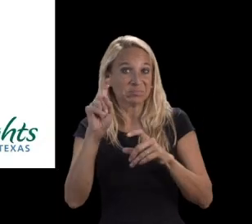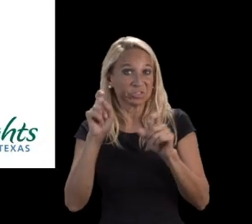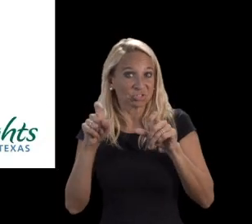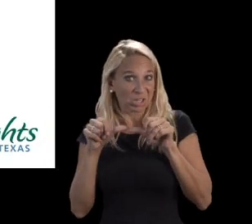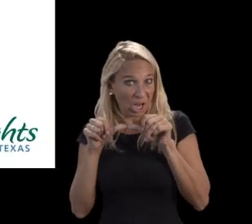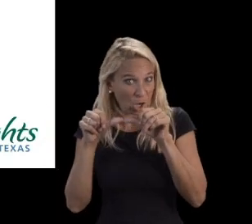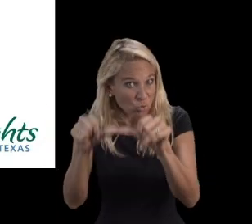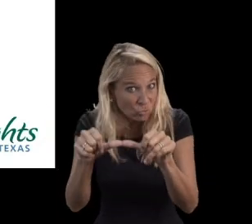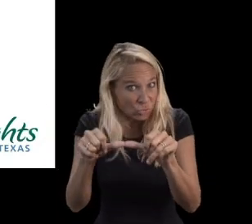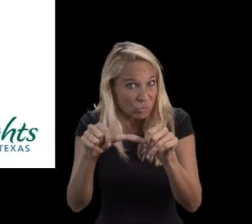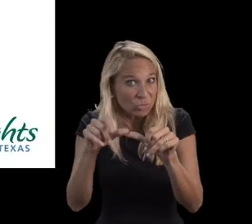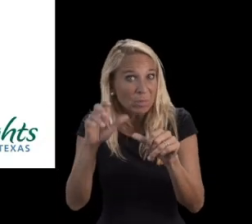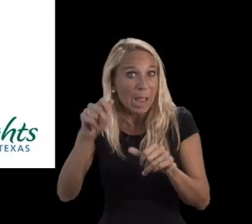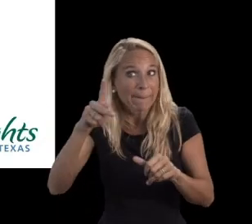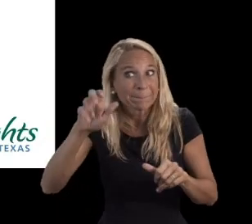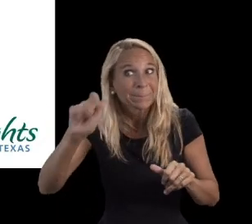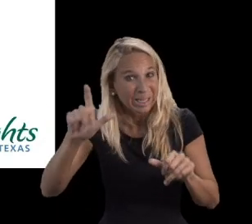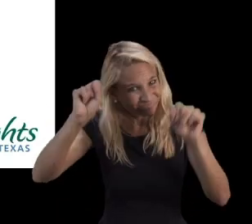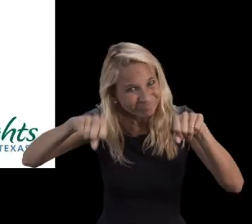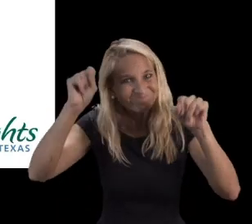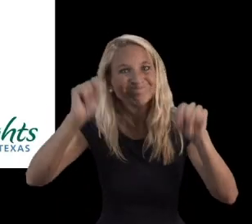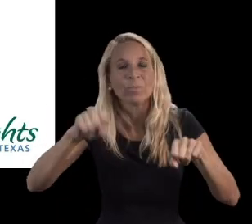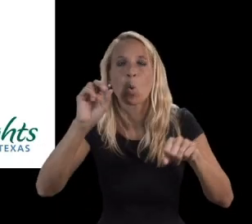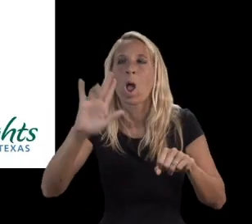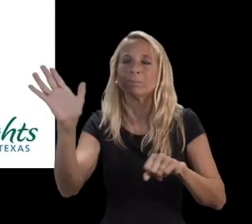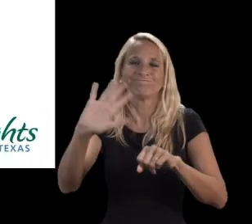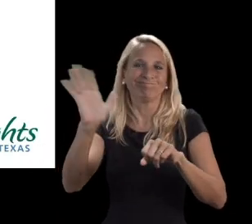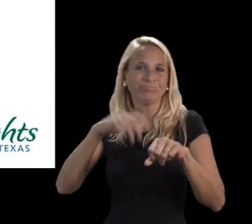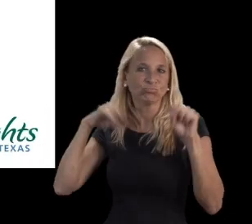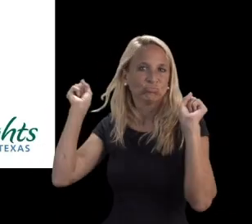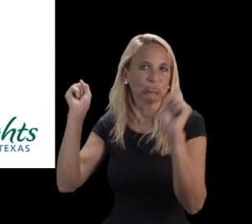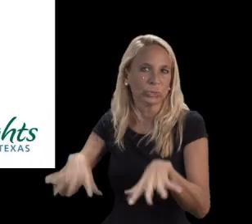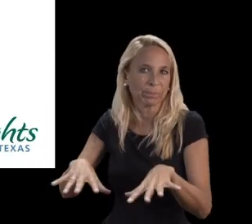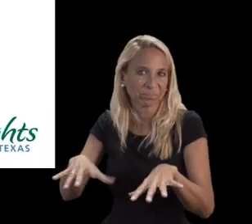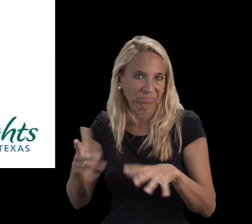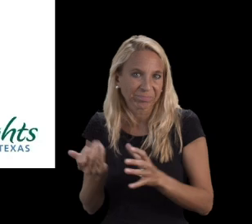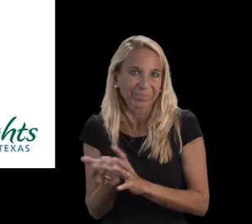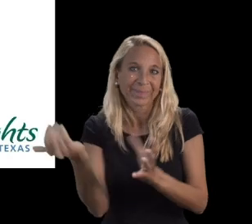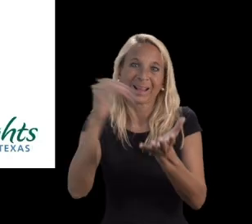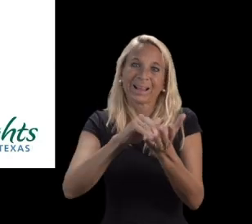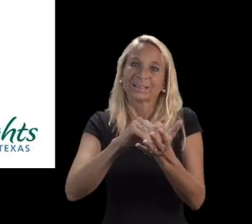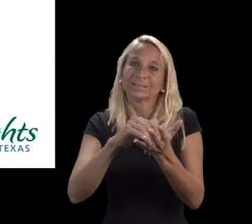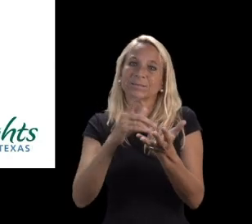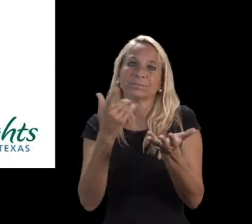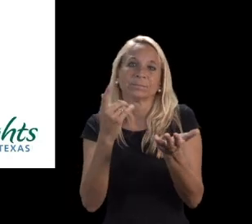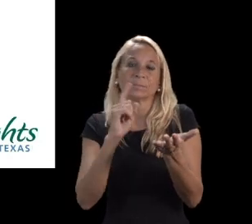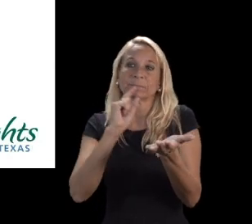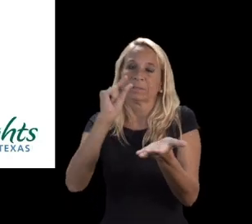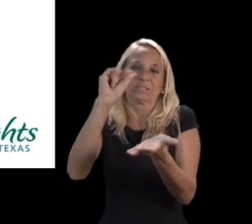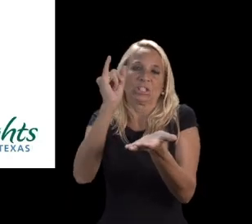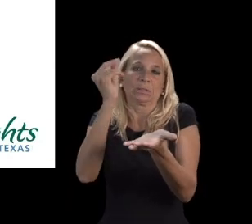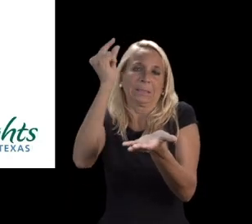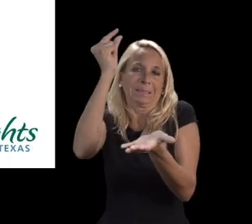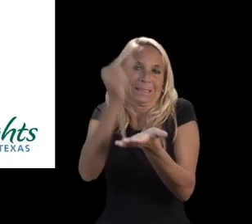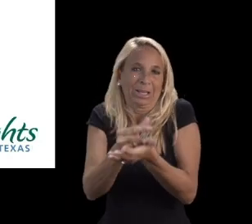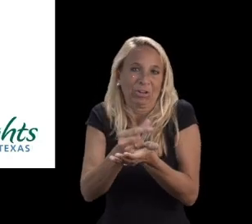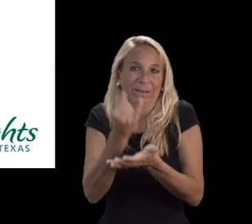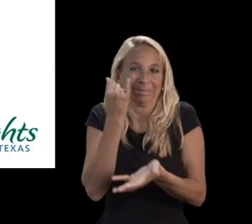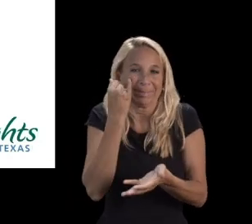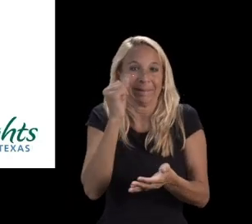Should we continue the fight or will we withdraw? And again, it's just guaranteeing at least that you have,